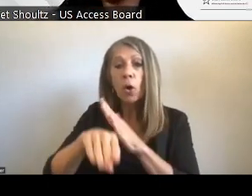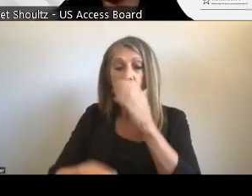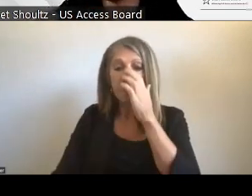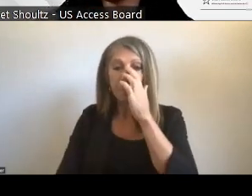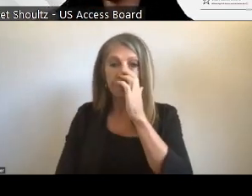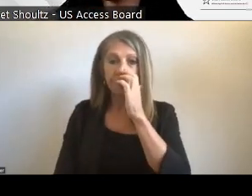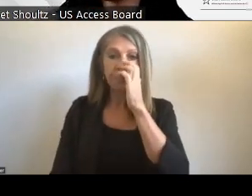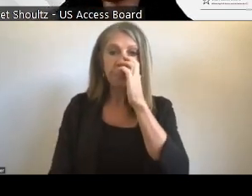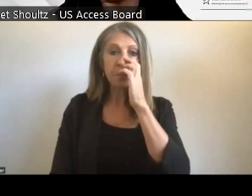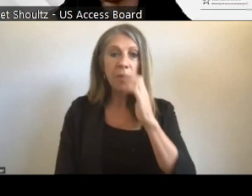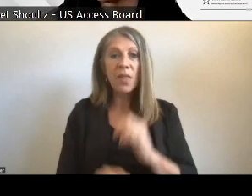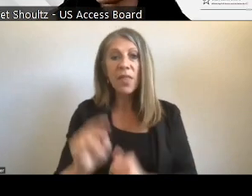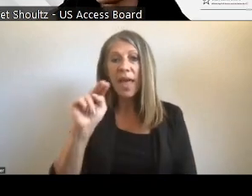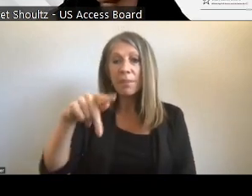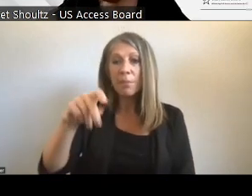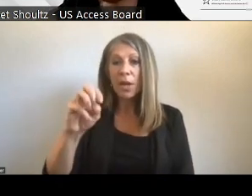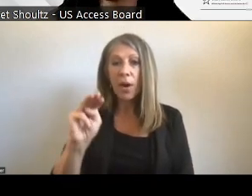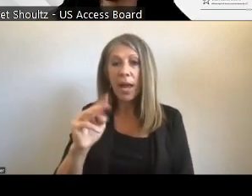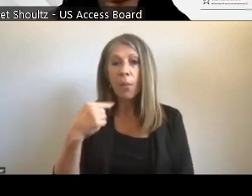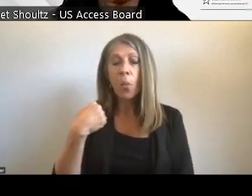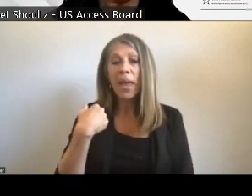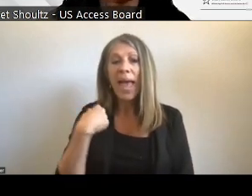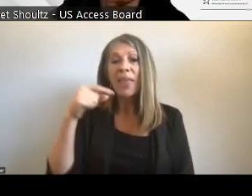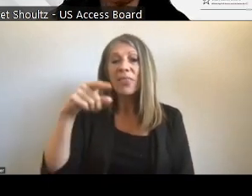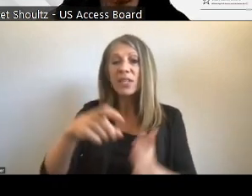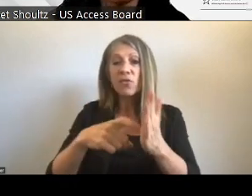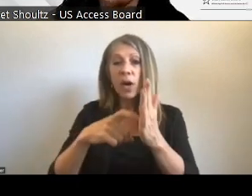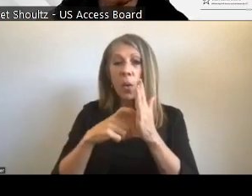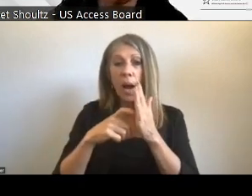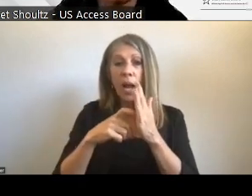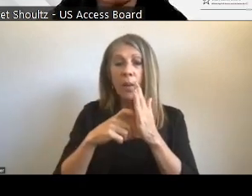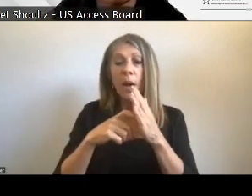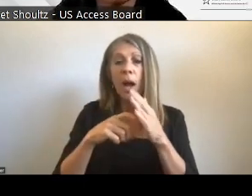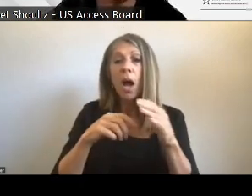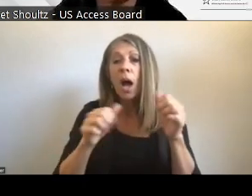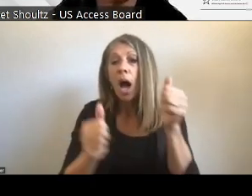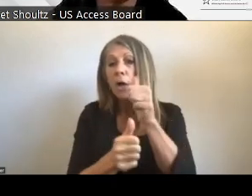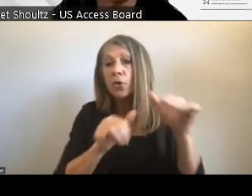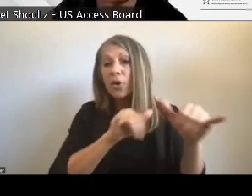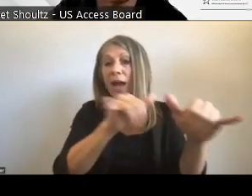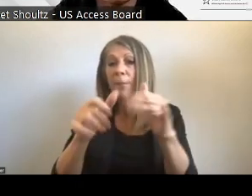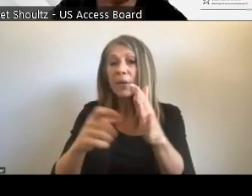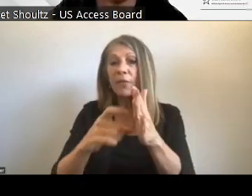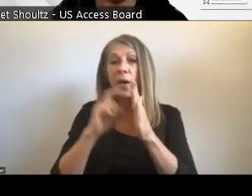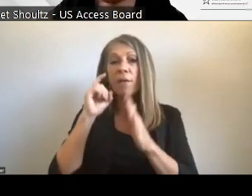In the NPRM, we had this requirement under common requirements for curb ramps and